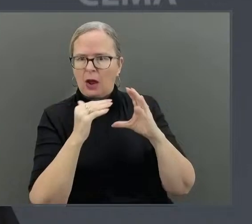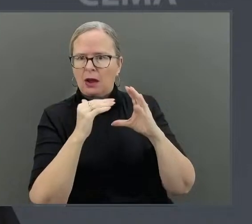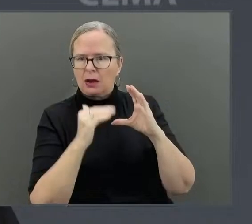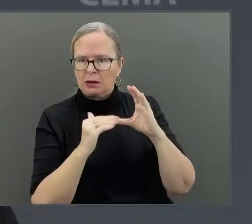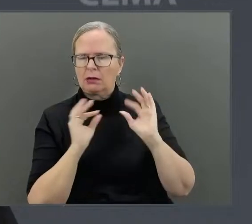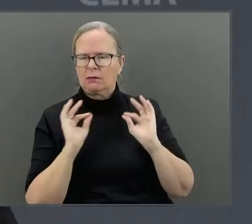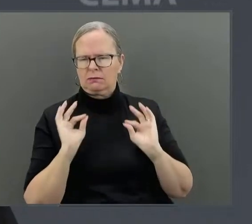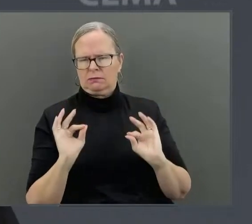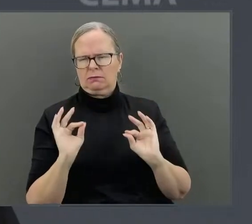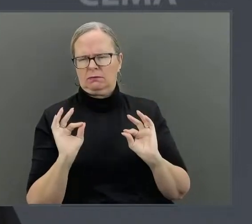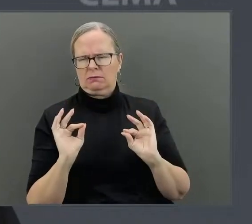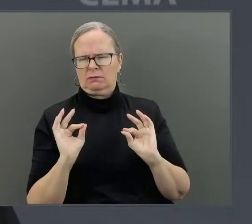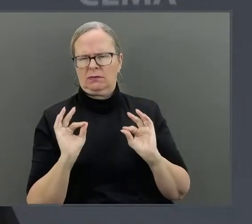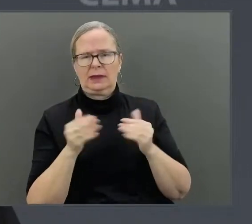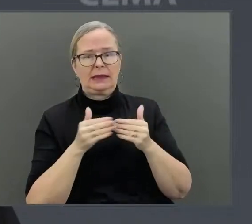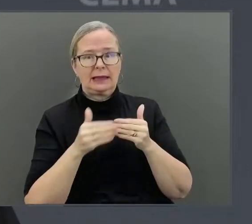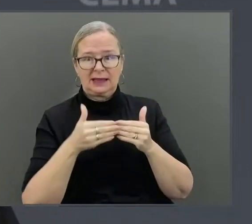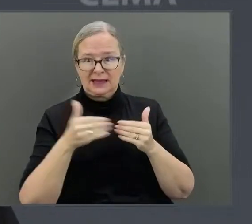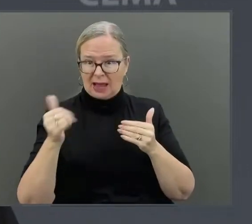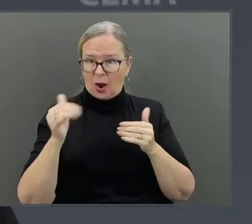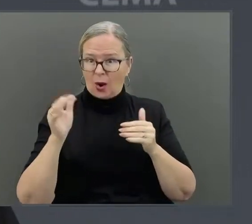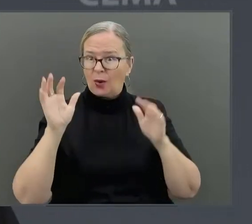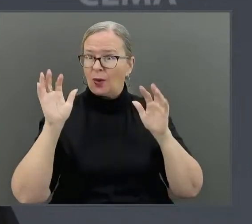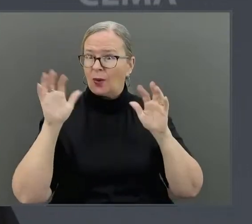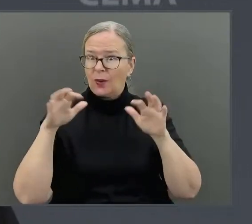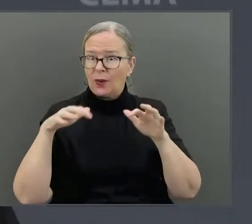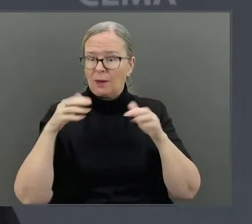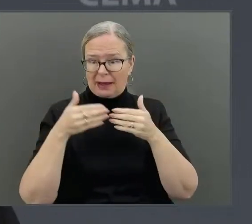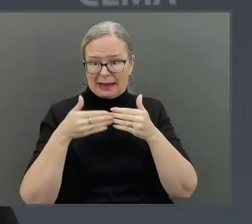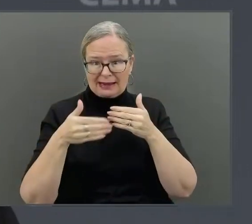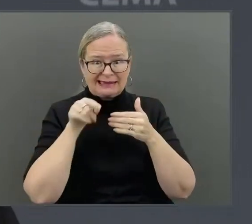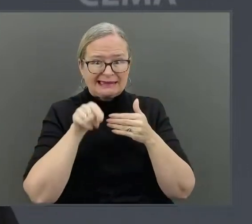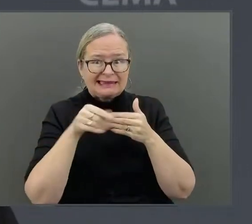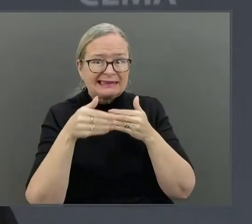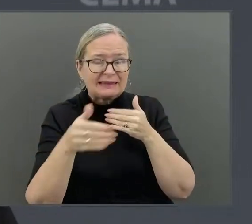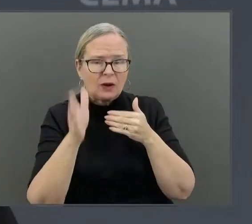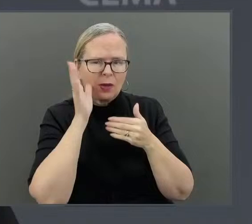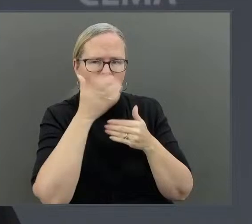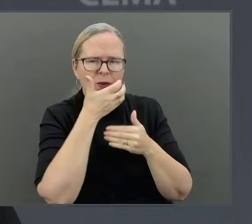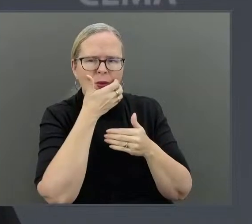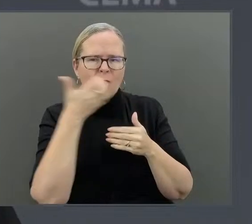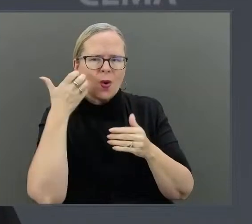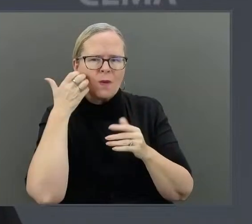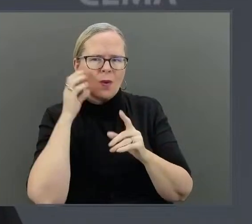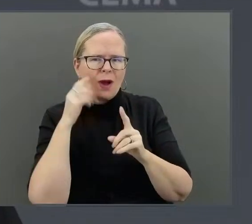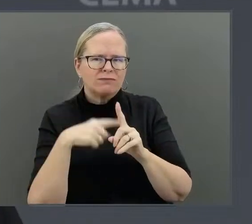in the coming days and this will be our first test of summerlike weather while underwater